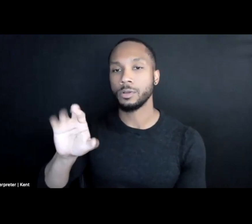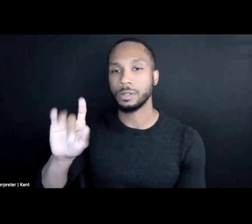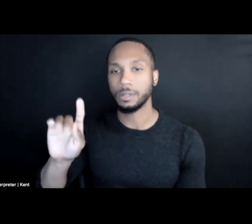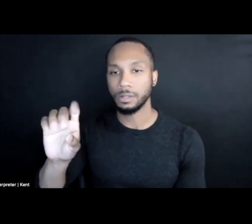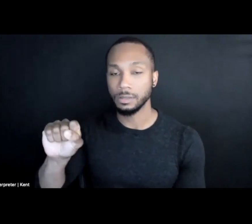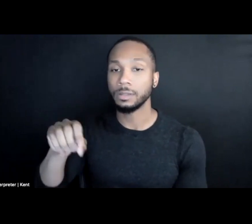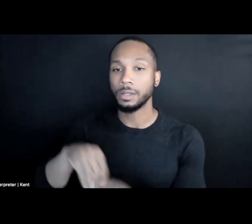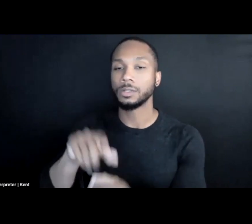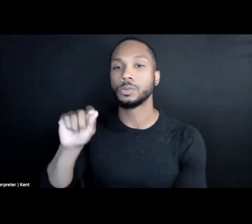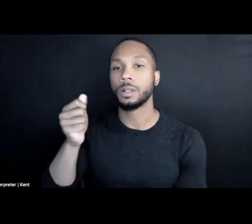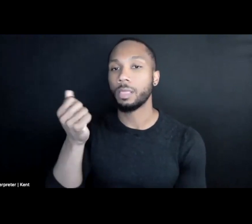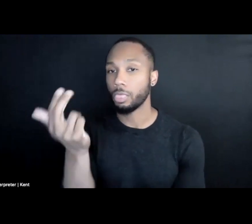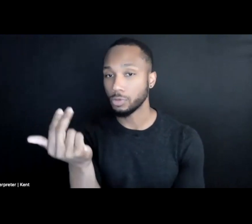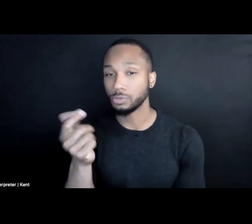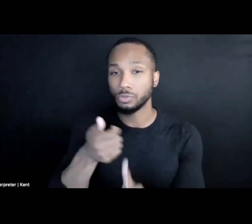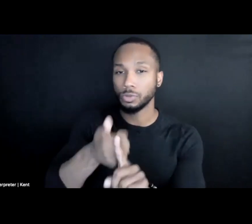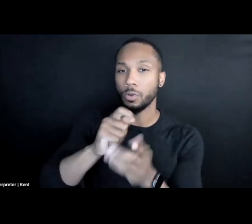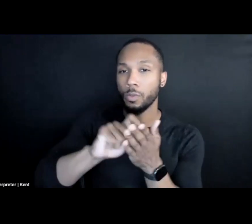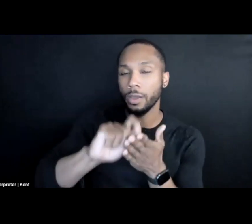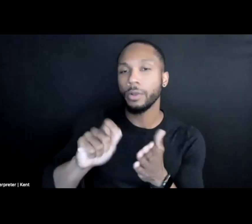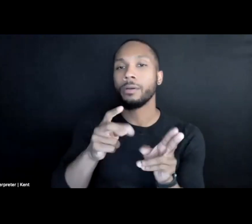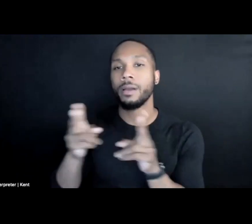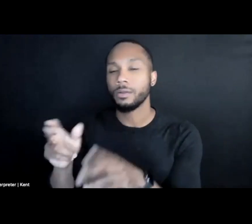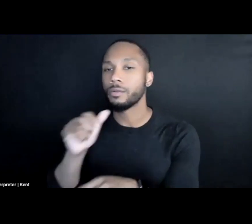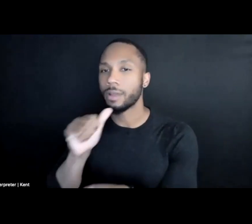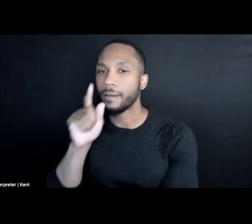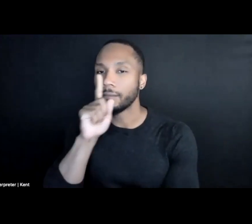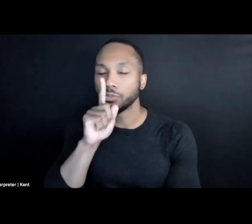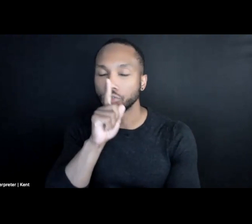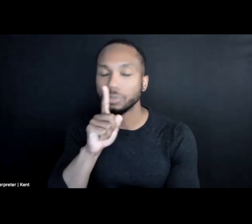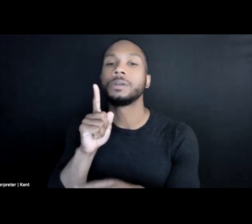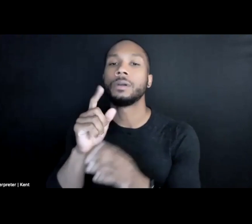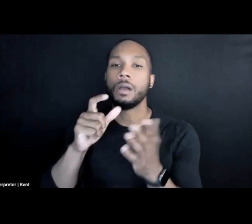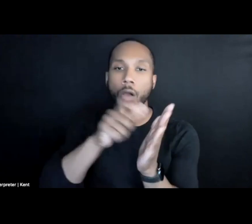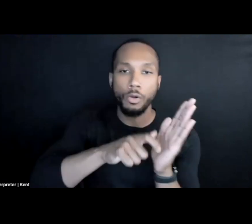She is a writer and editor of nonfiction articles, narrative fiction, and poetry.